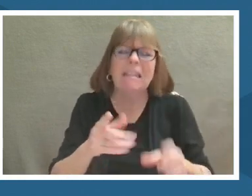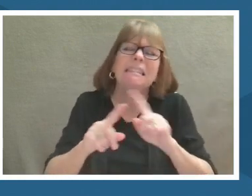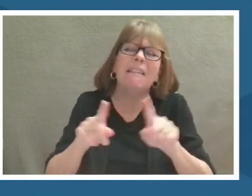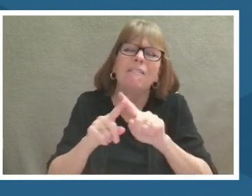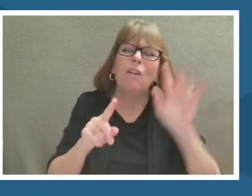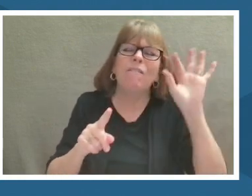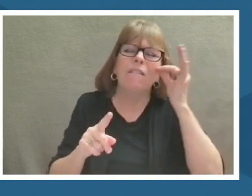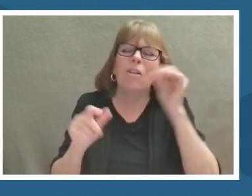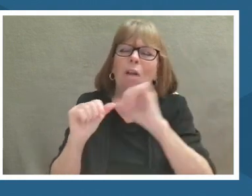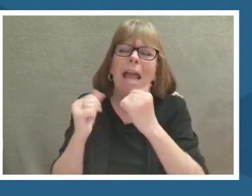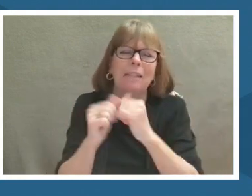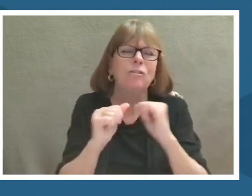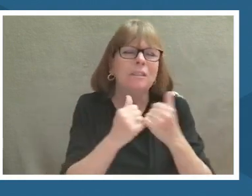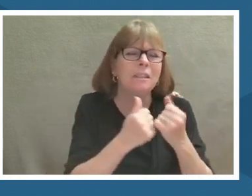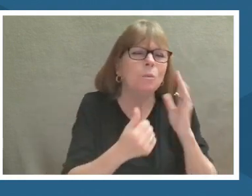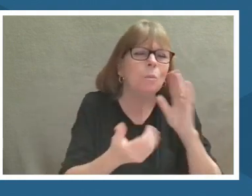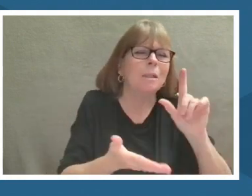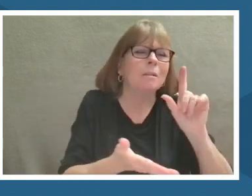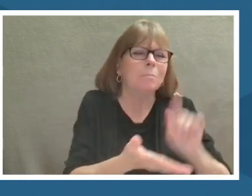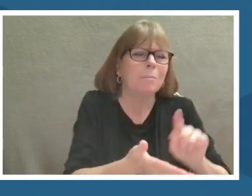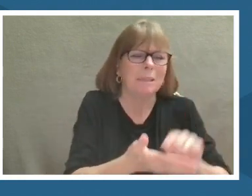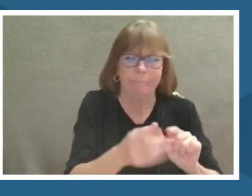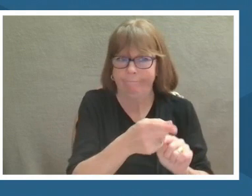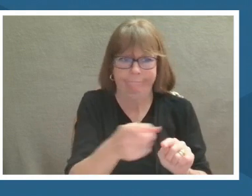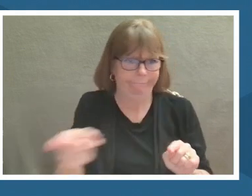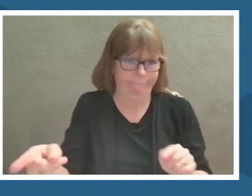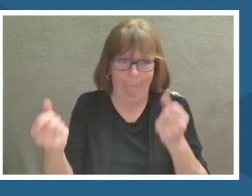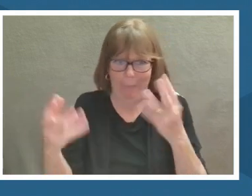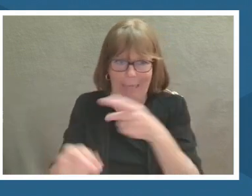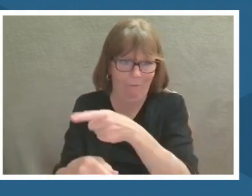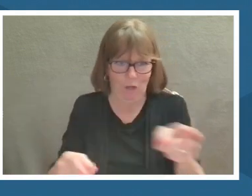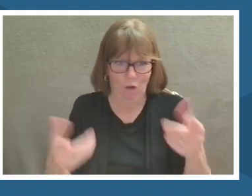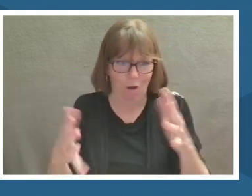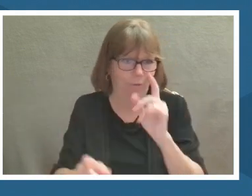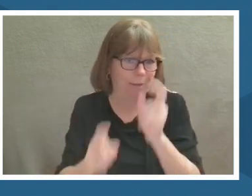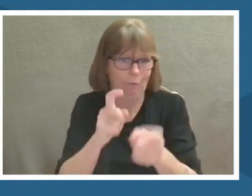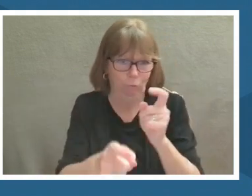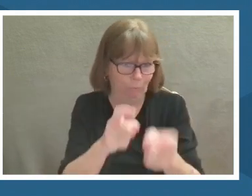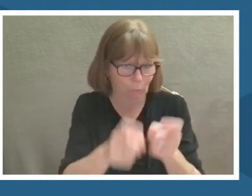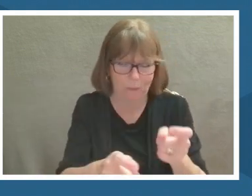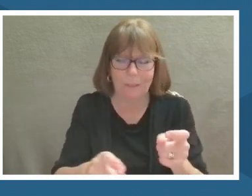everyone here and many many other esteemed colleagues